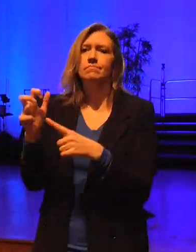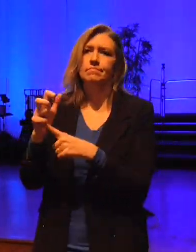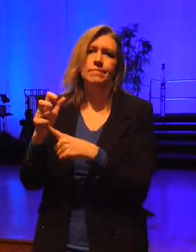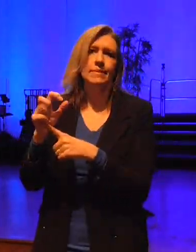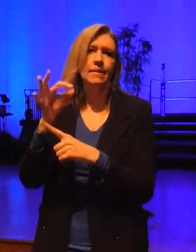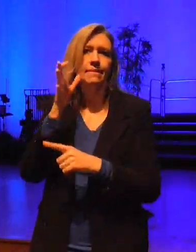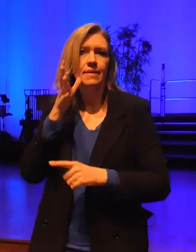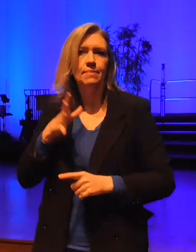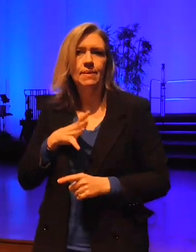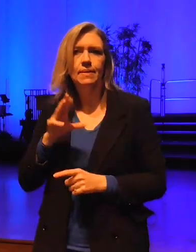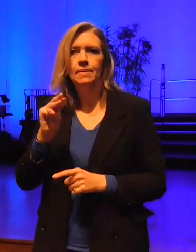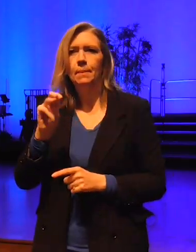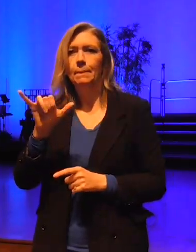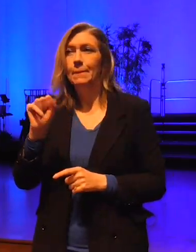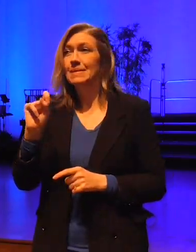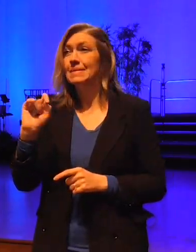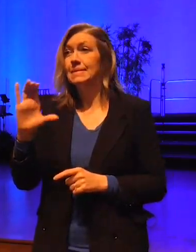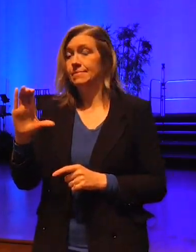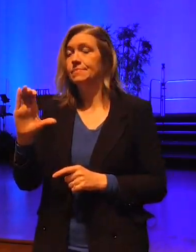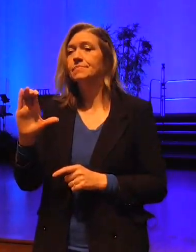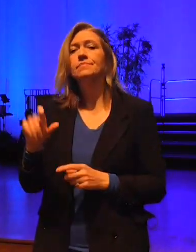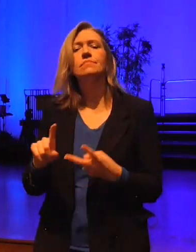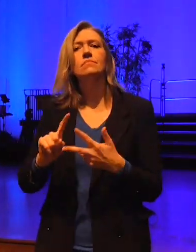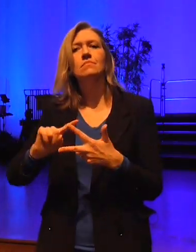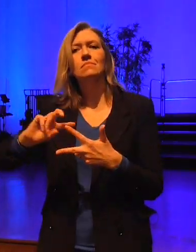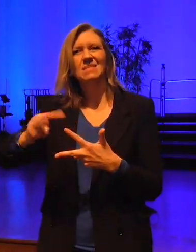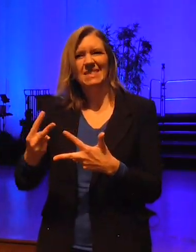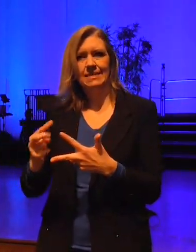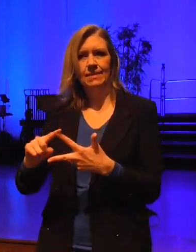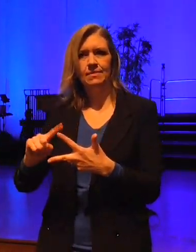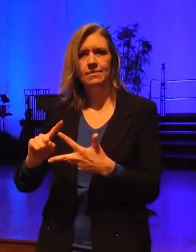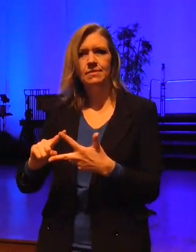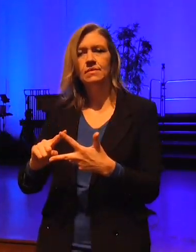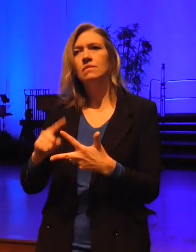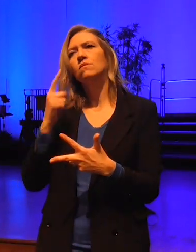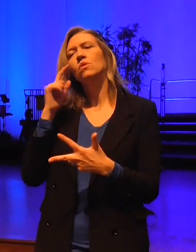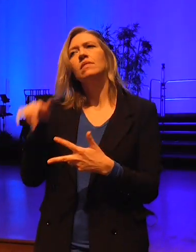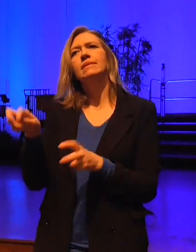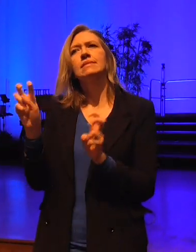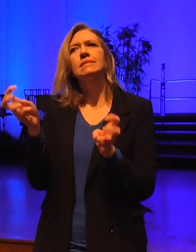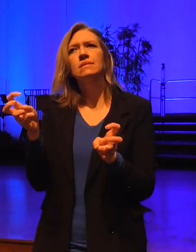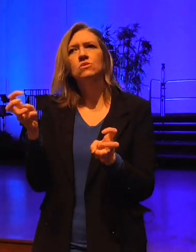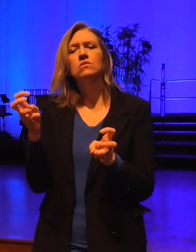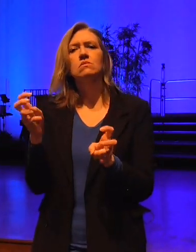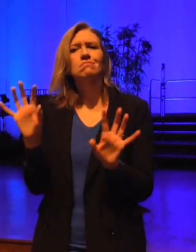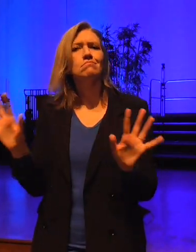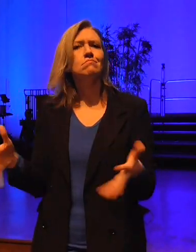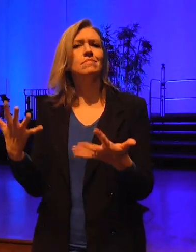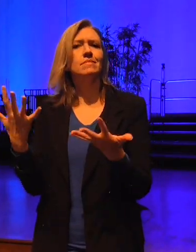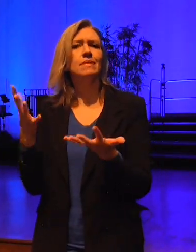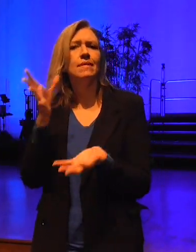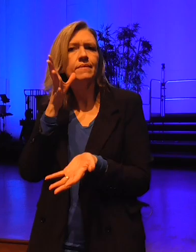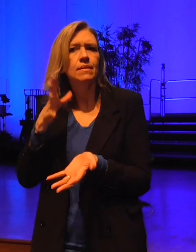uh the second purpose for me of the initiative is to highlight female voices uh not just in the